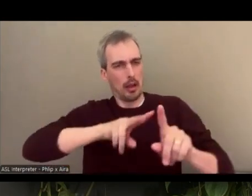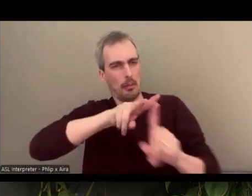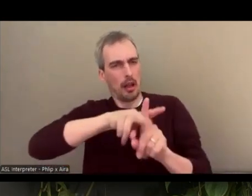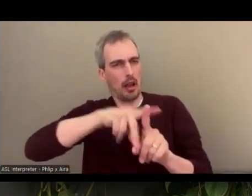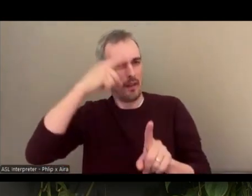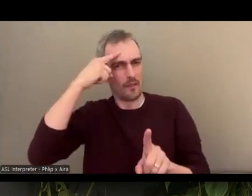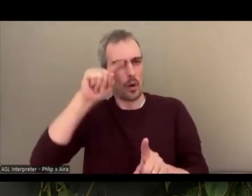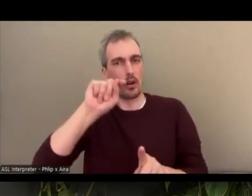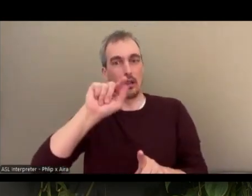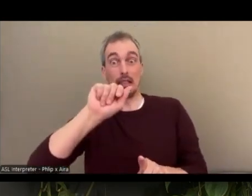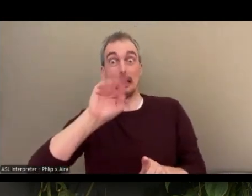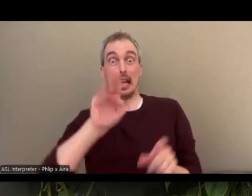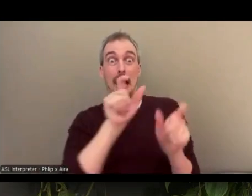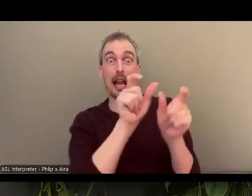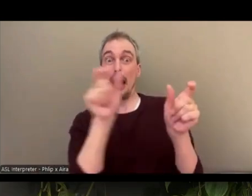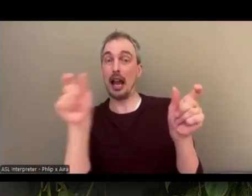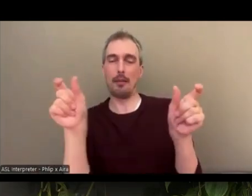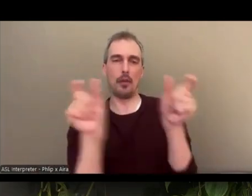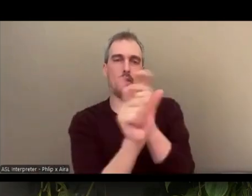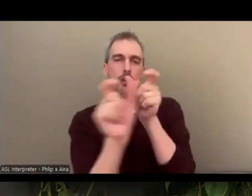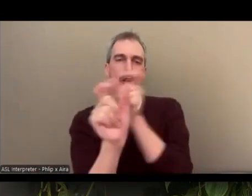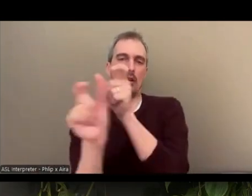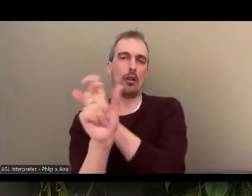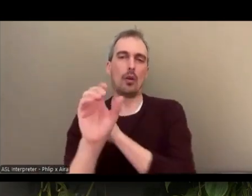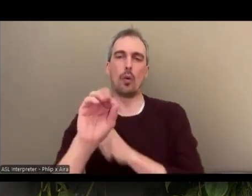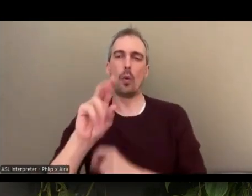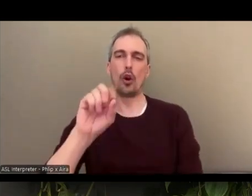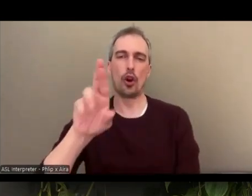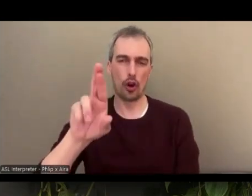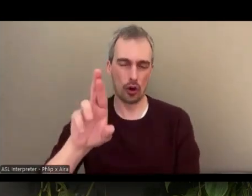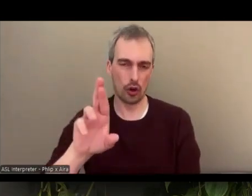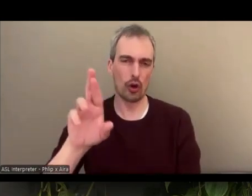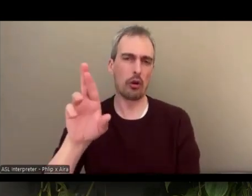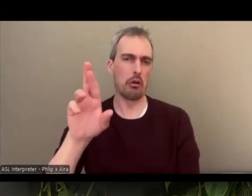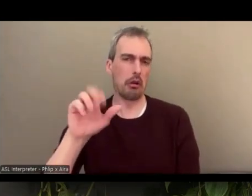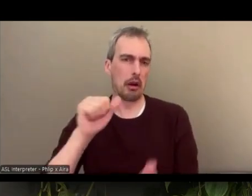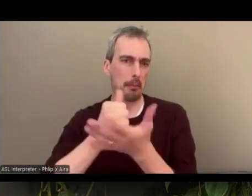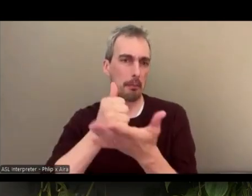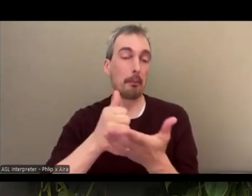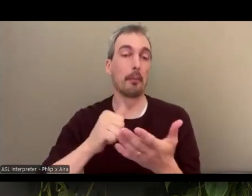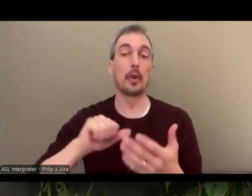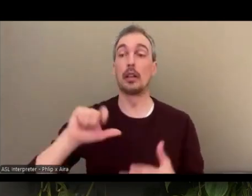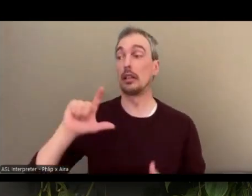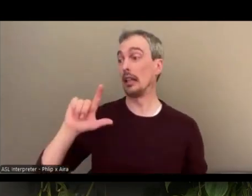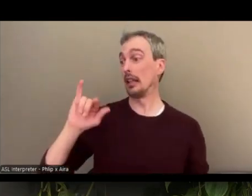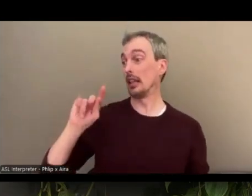while linters partially satisfy this proof point, they're not enough by themselves to get us to 100% complete.